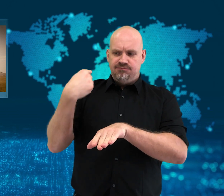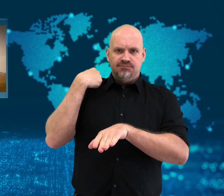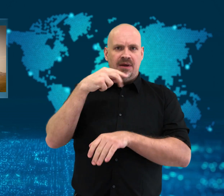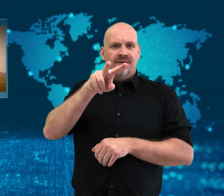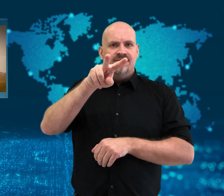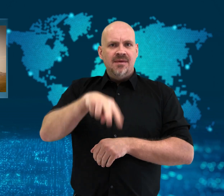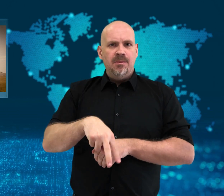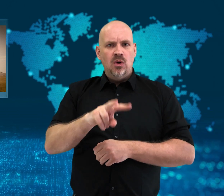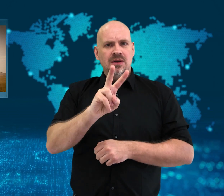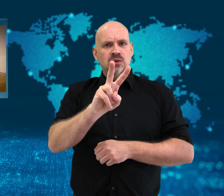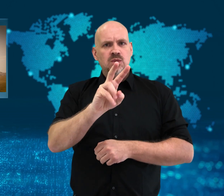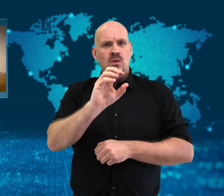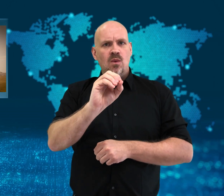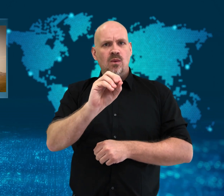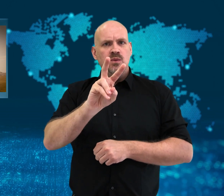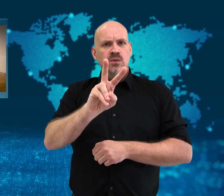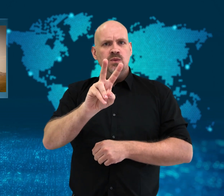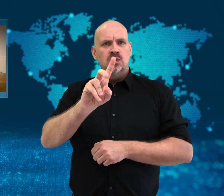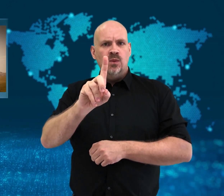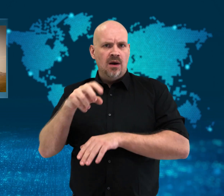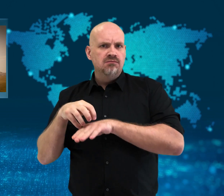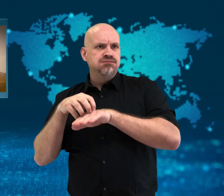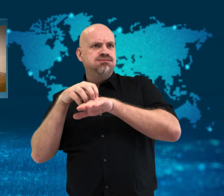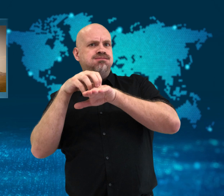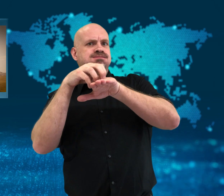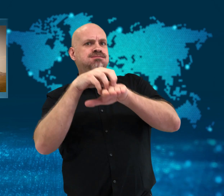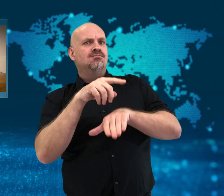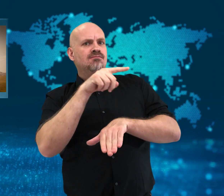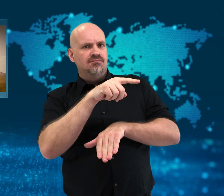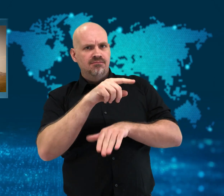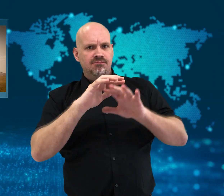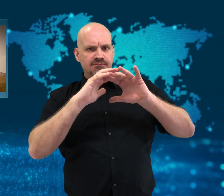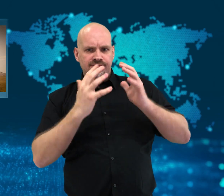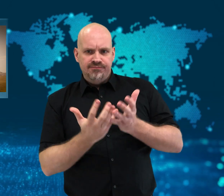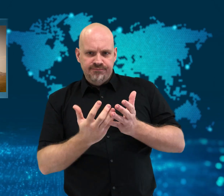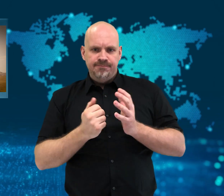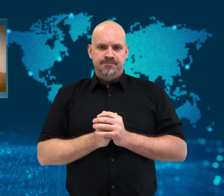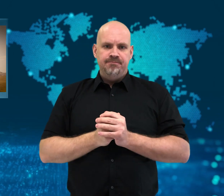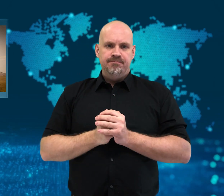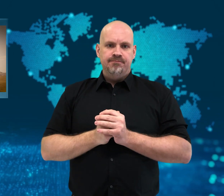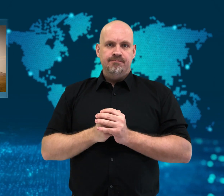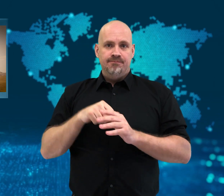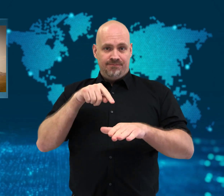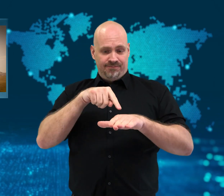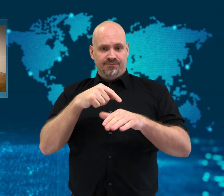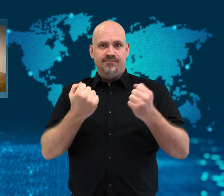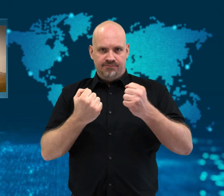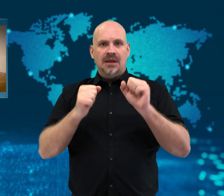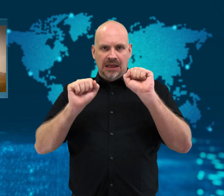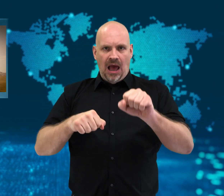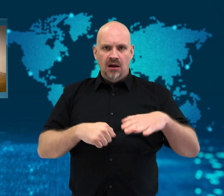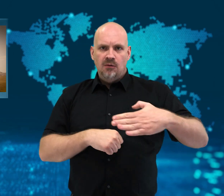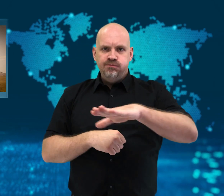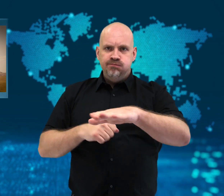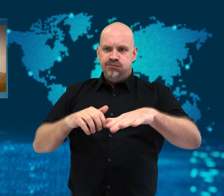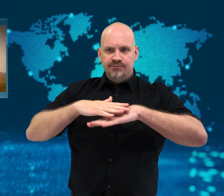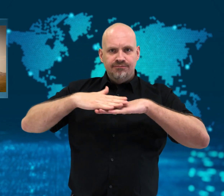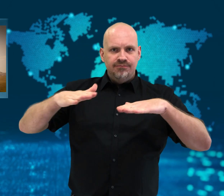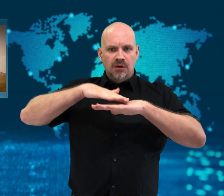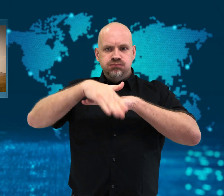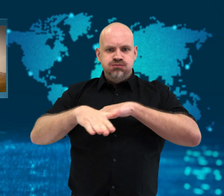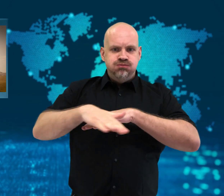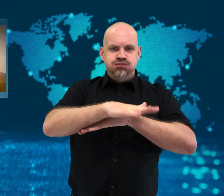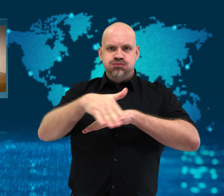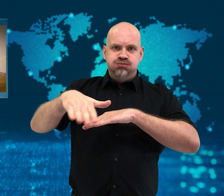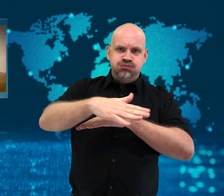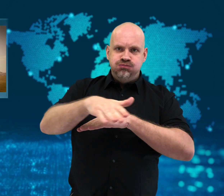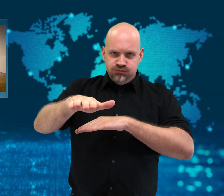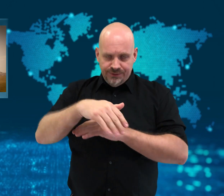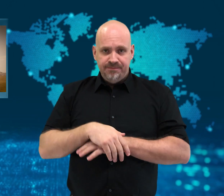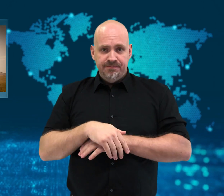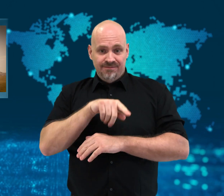A rover is a vehicle that can travel on Mars’ surface.